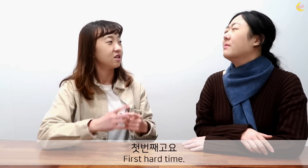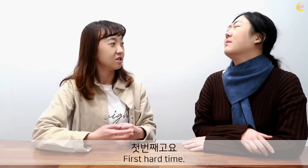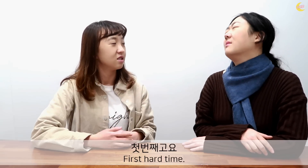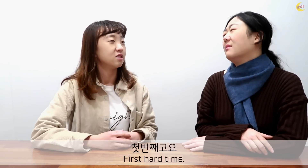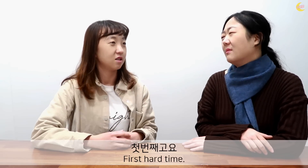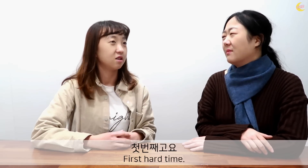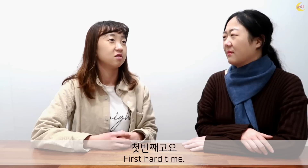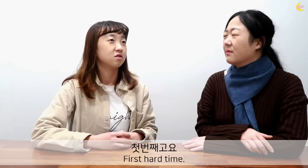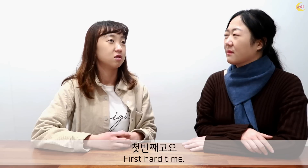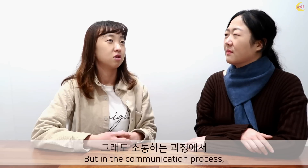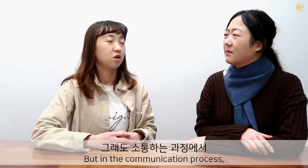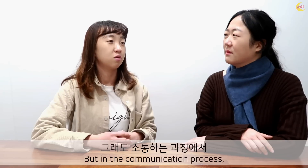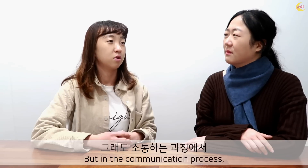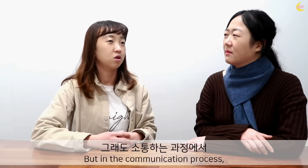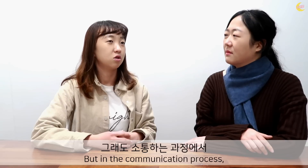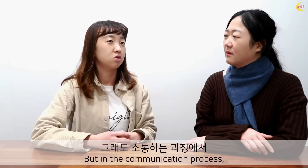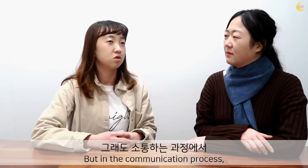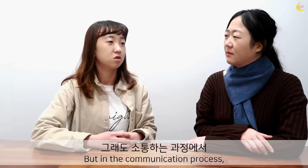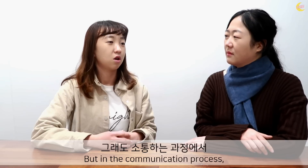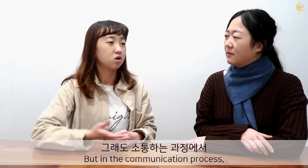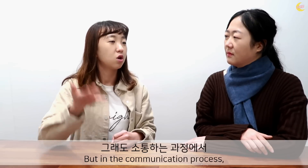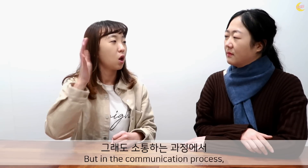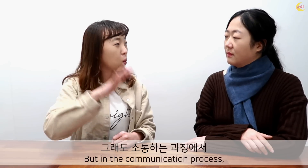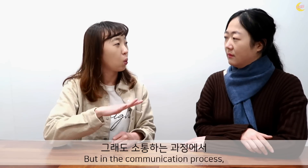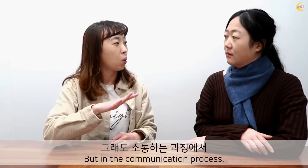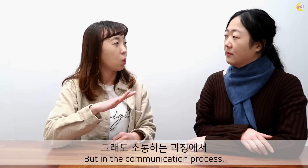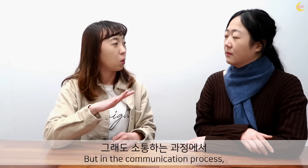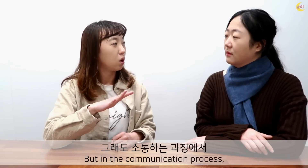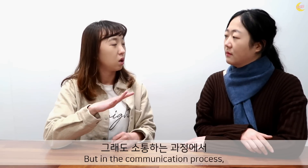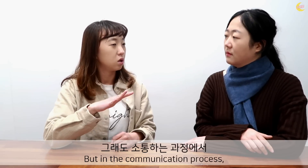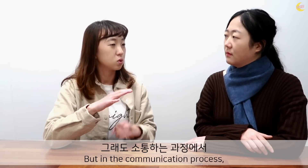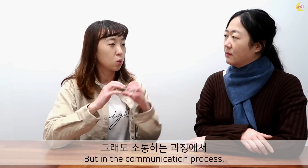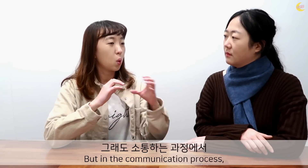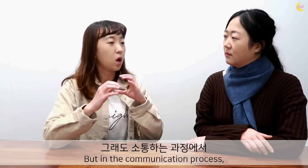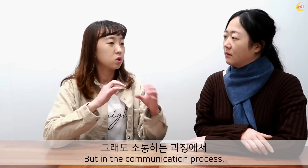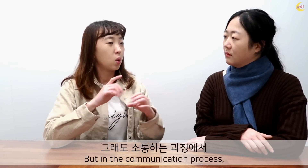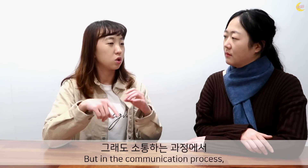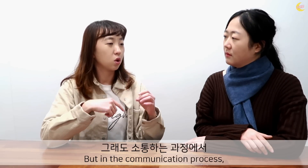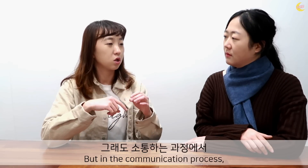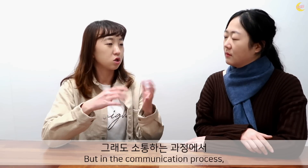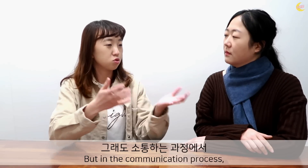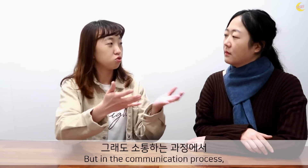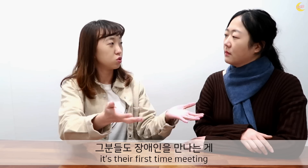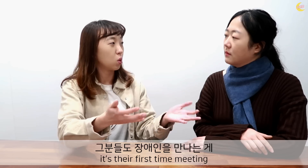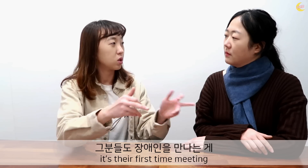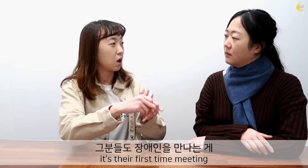But in the communication process,